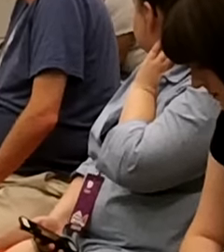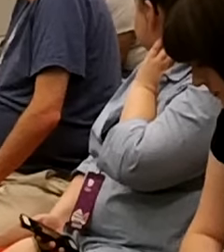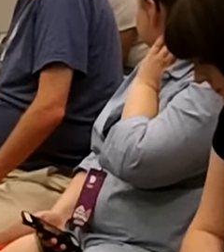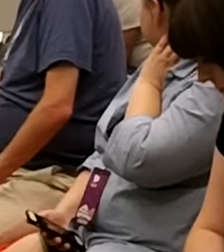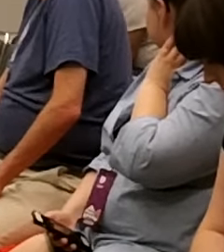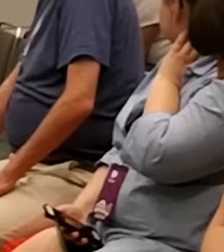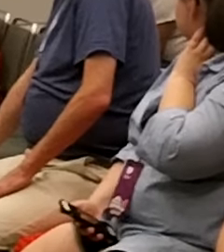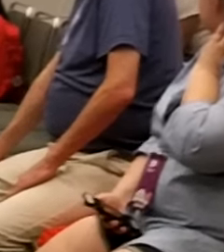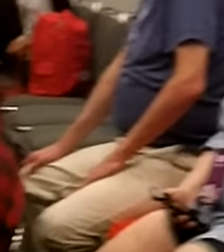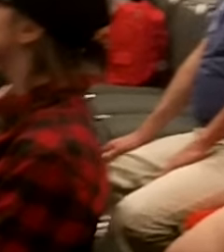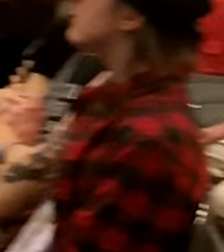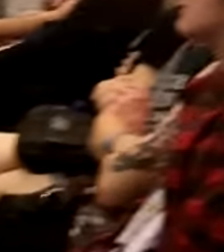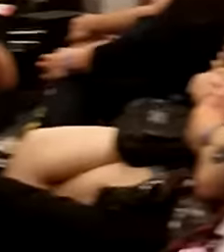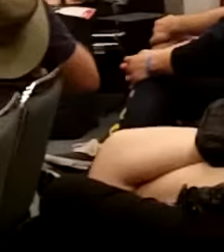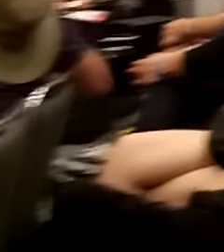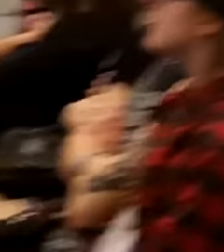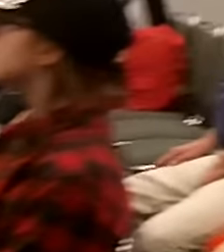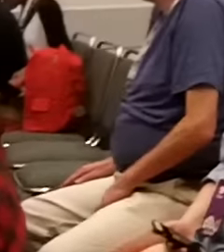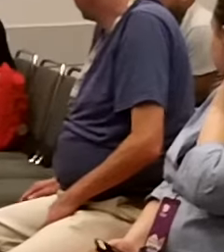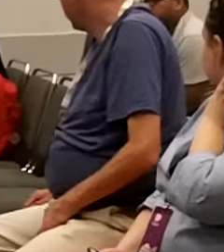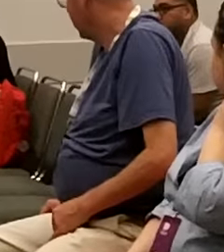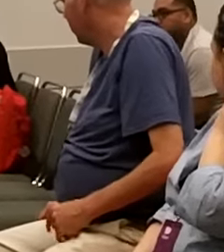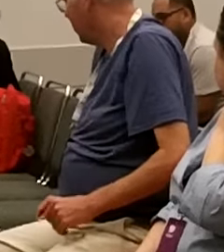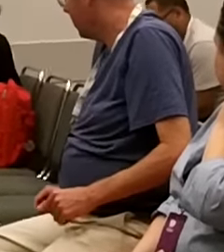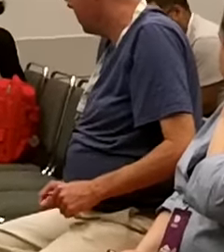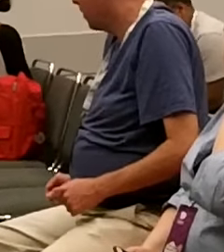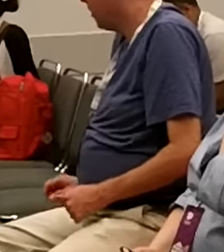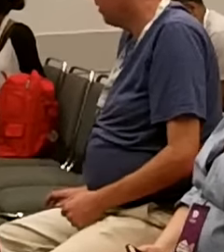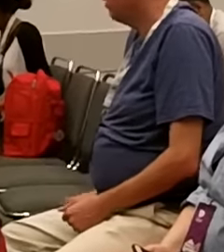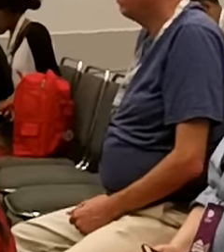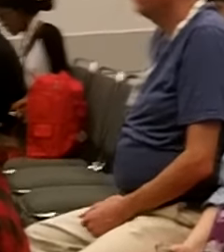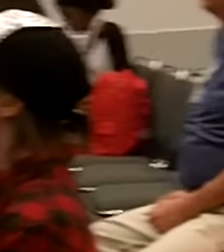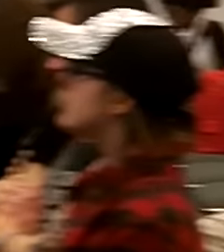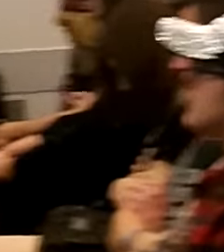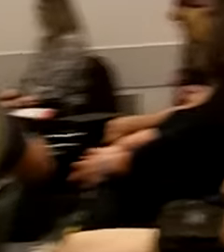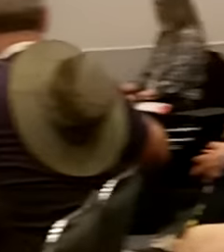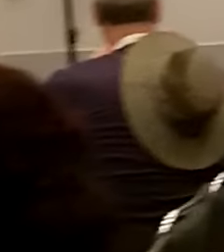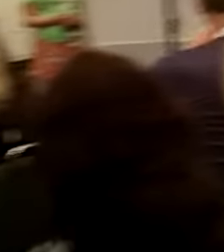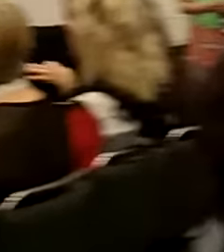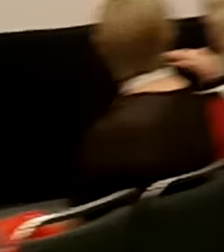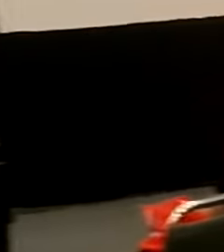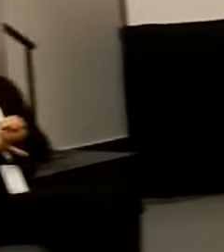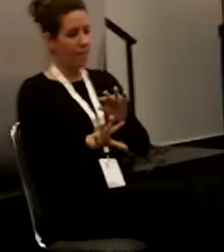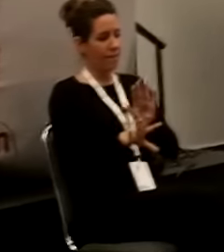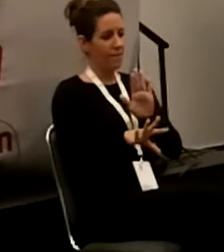tagging or highlighting, make sure the audience who's looking for closed captioned content finds my work?